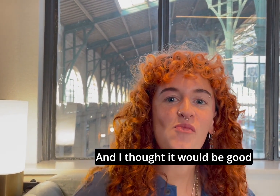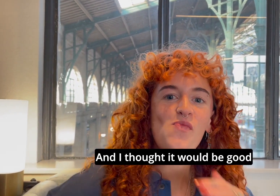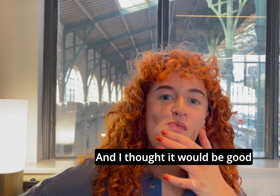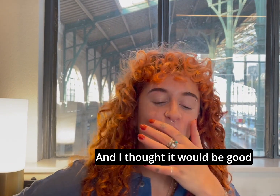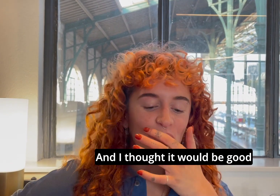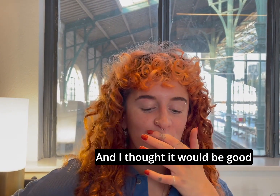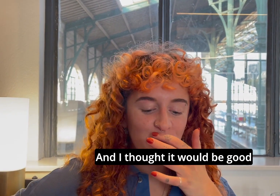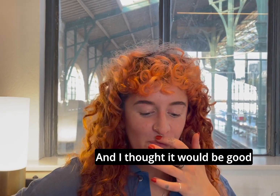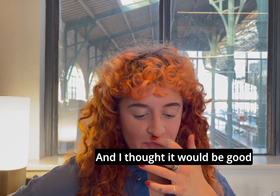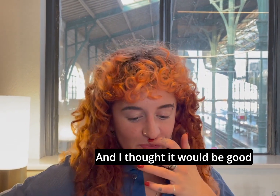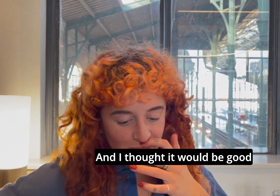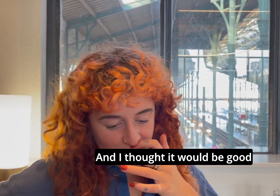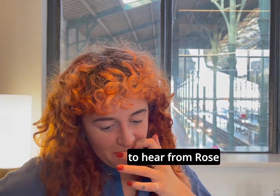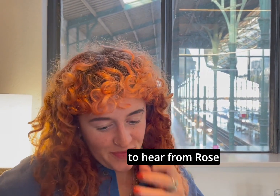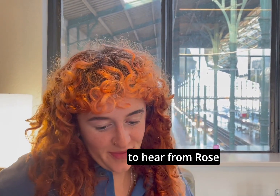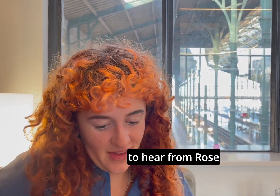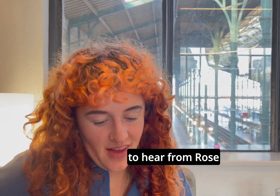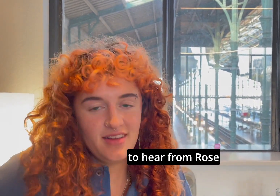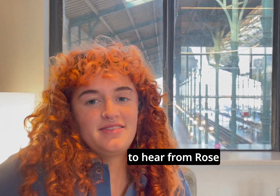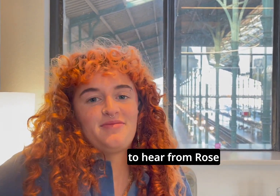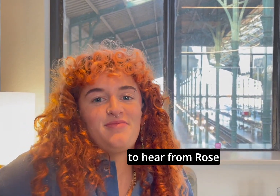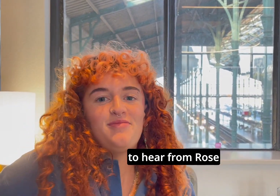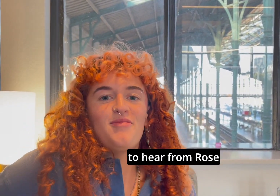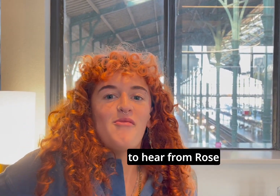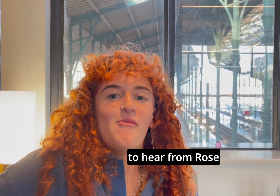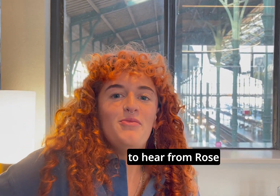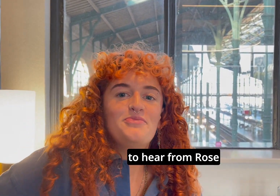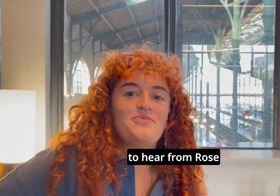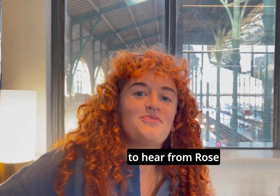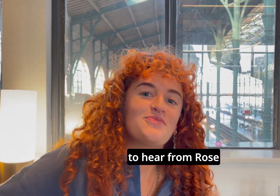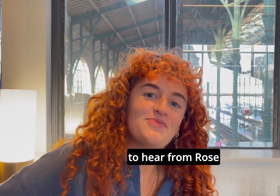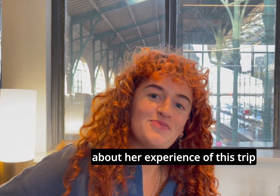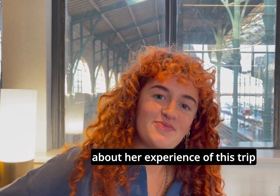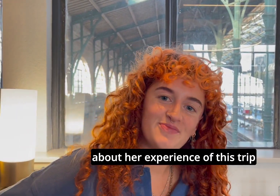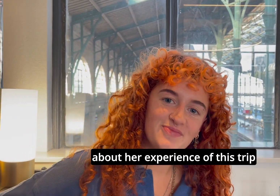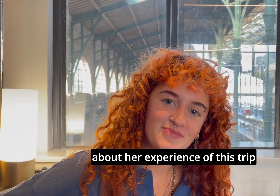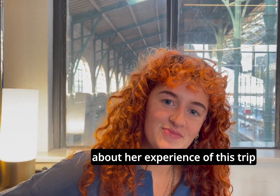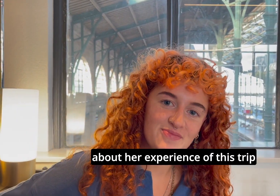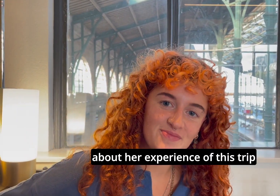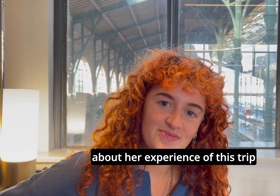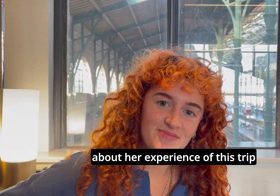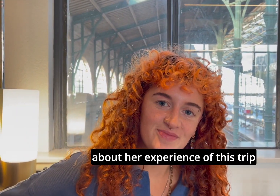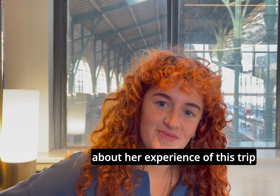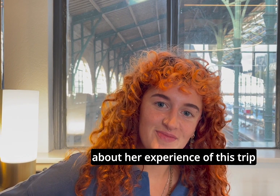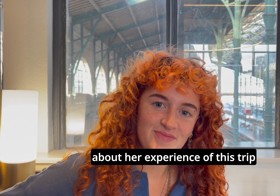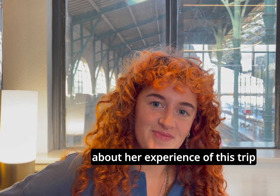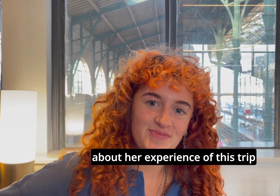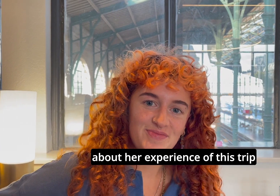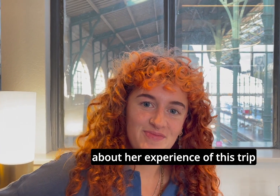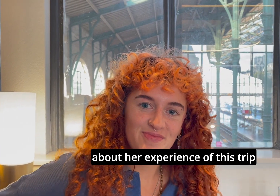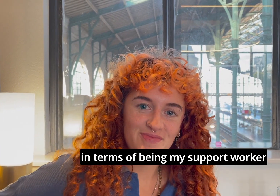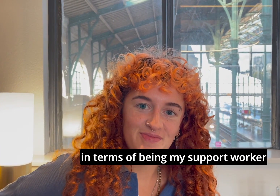And I thought it would be good to hear from Rose about her experience of this trip